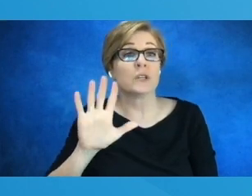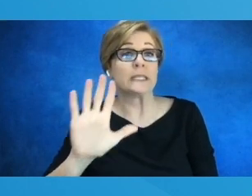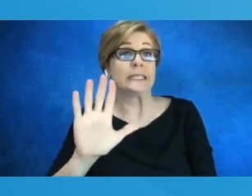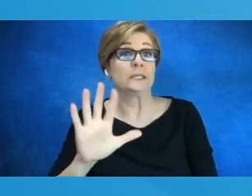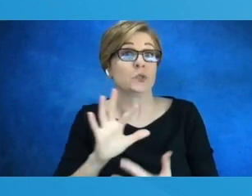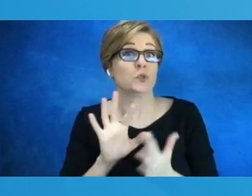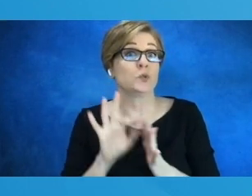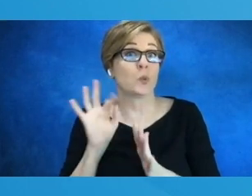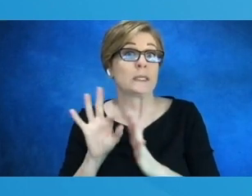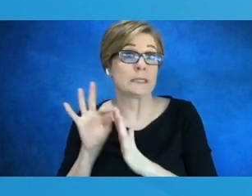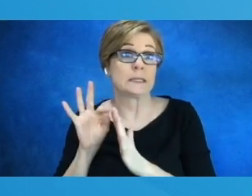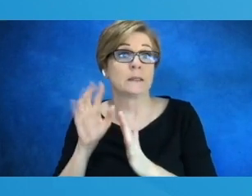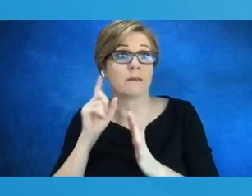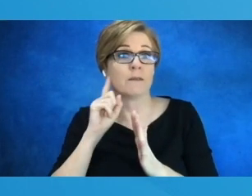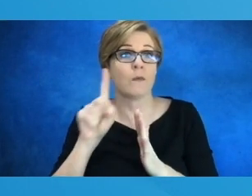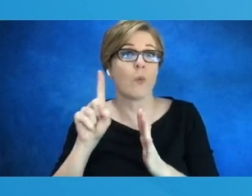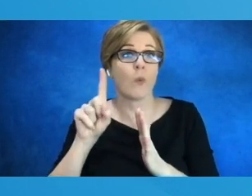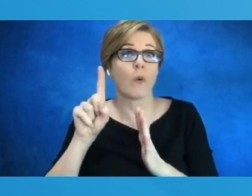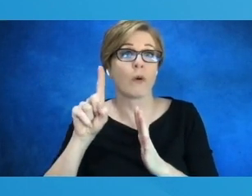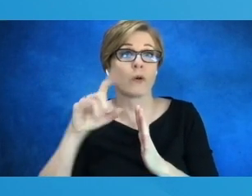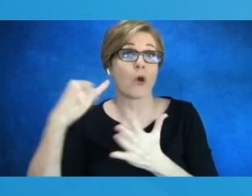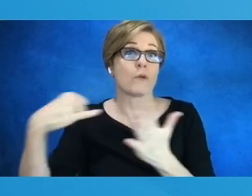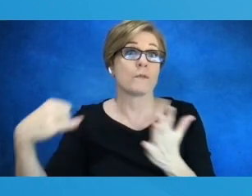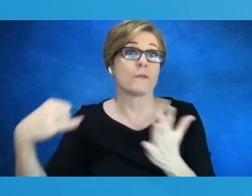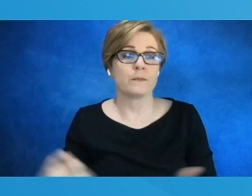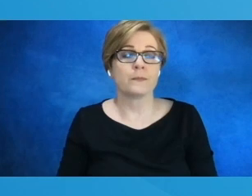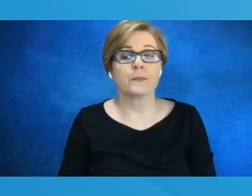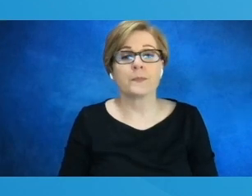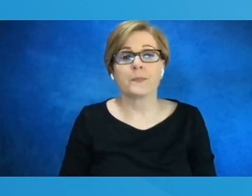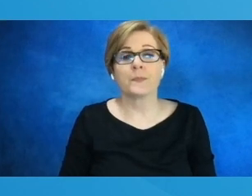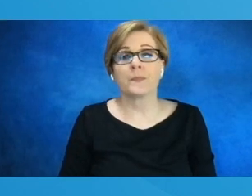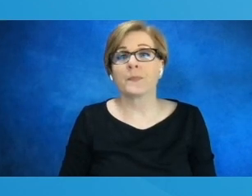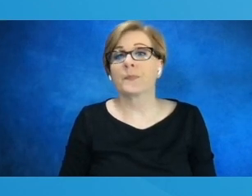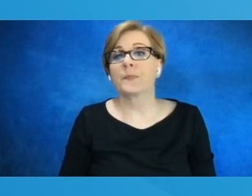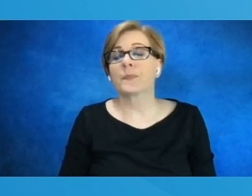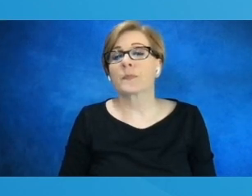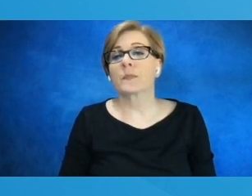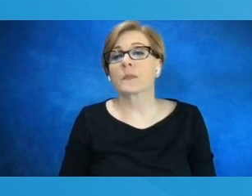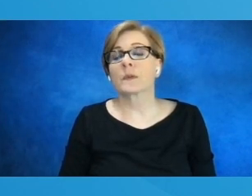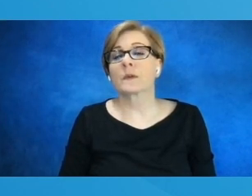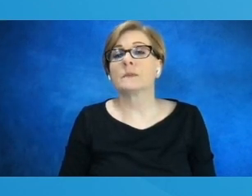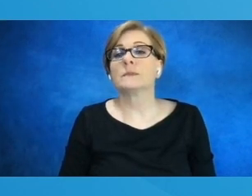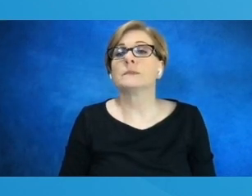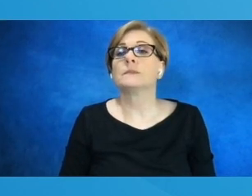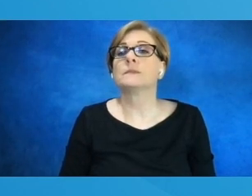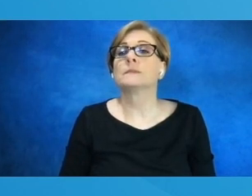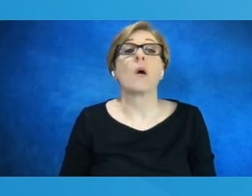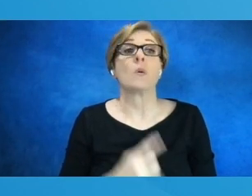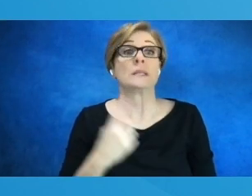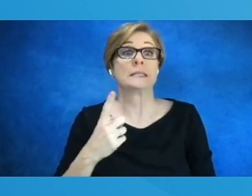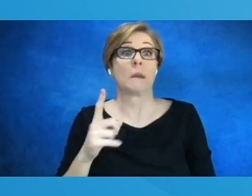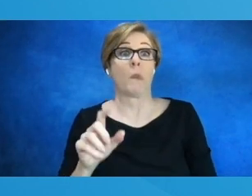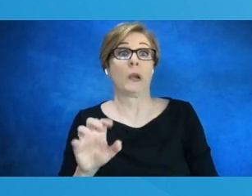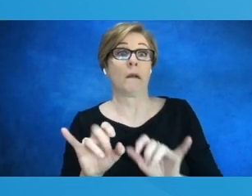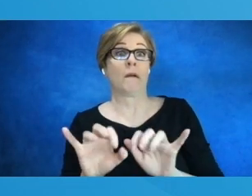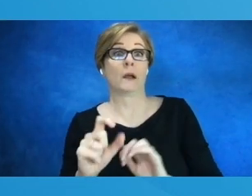Oh, we have a question.